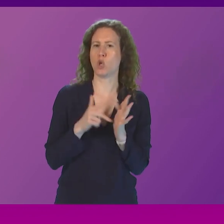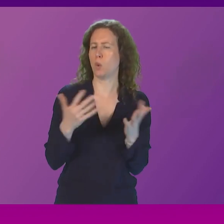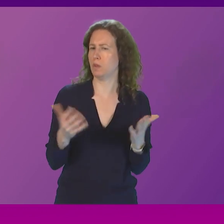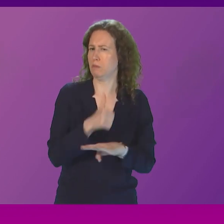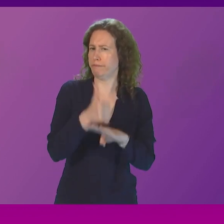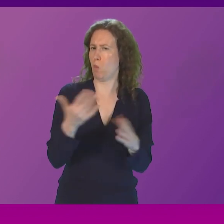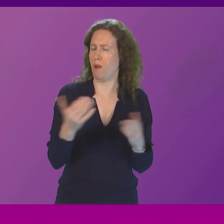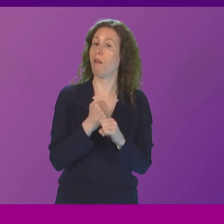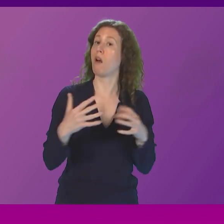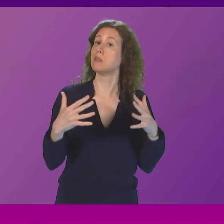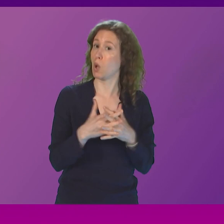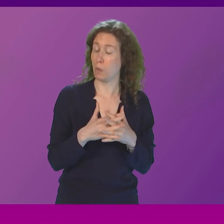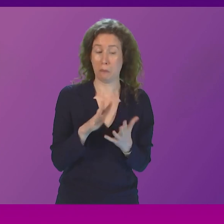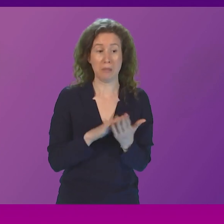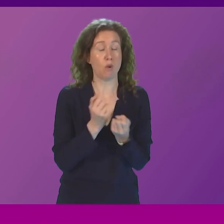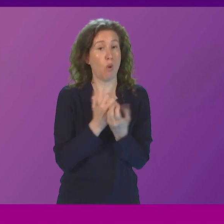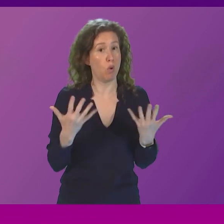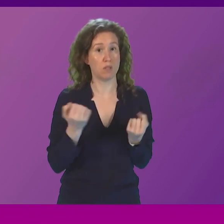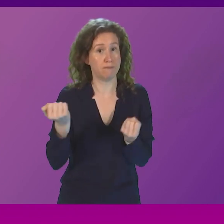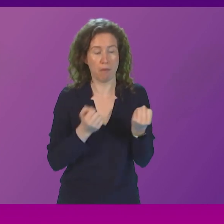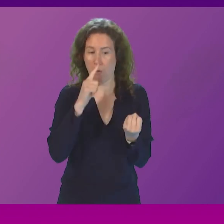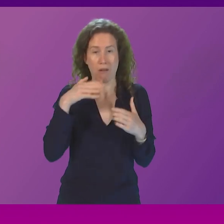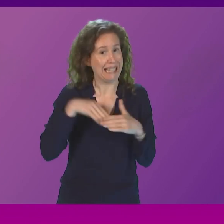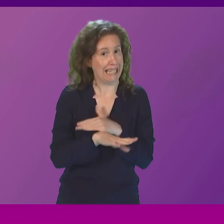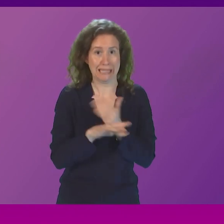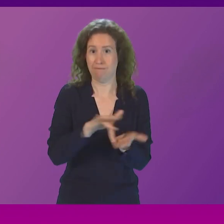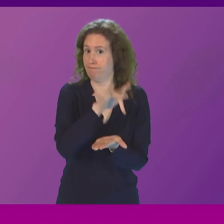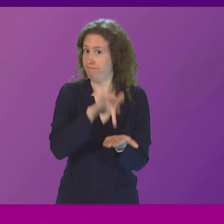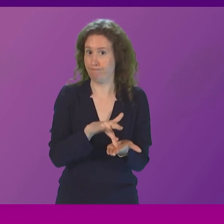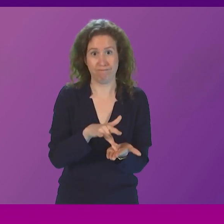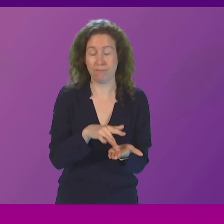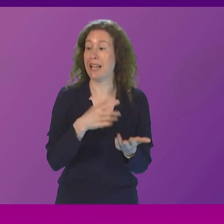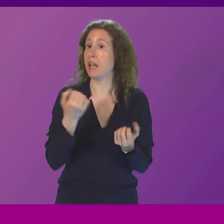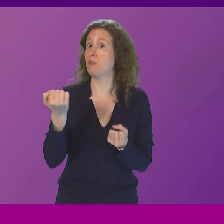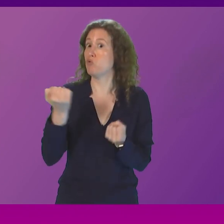It will prevent many vehicles from entering the city centre and, if a driver breaks the